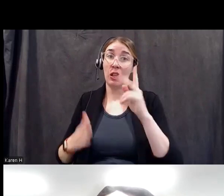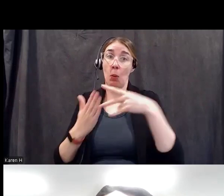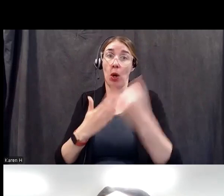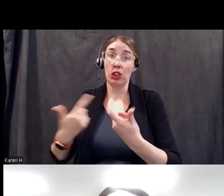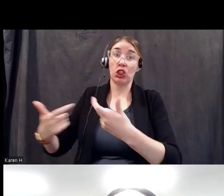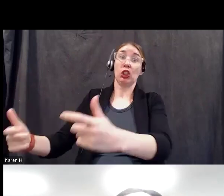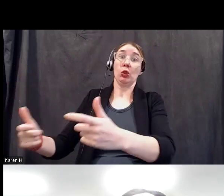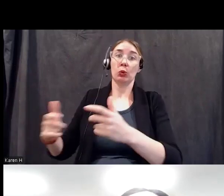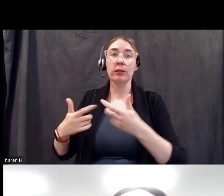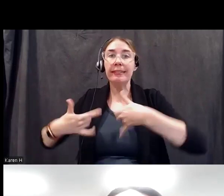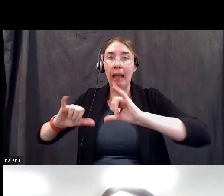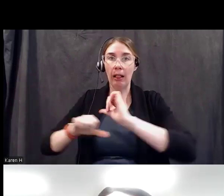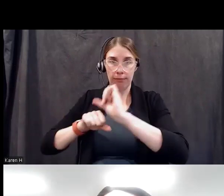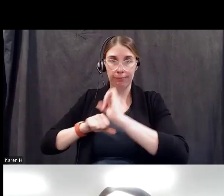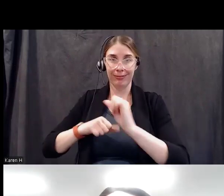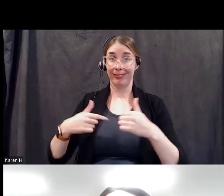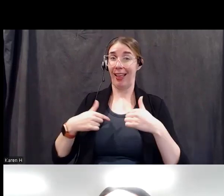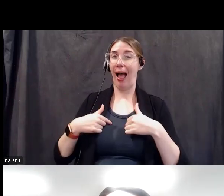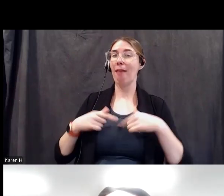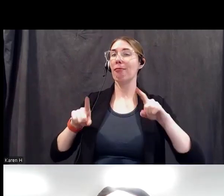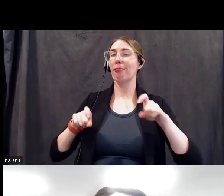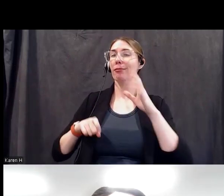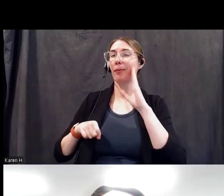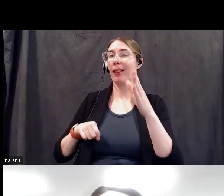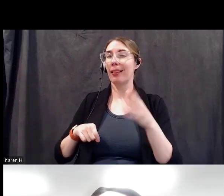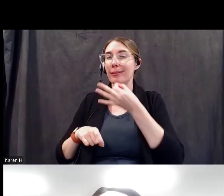and it's something I'm going to try out myself because I met the person that did it this